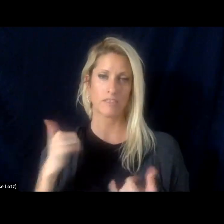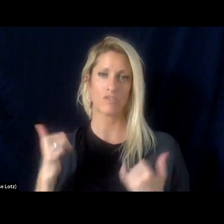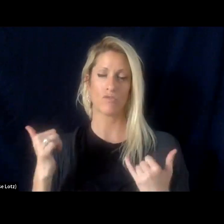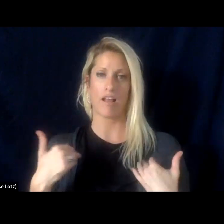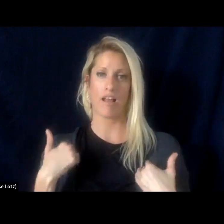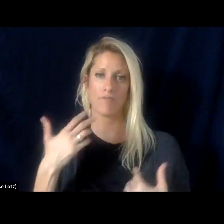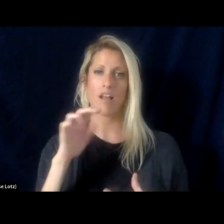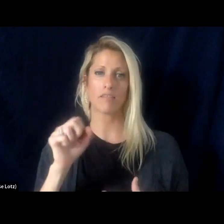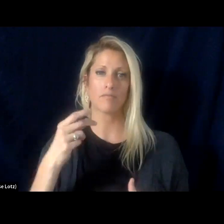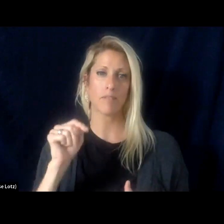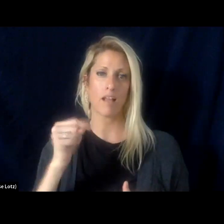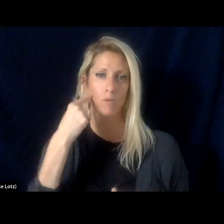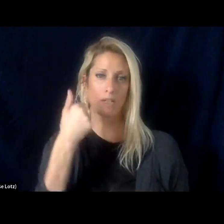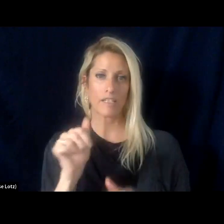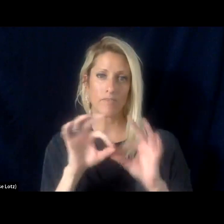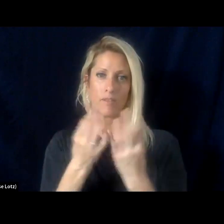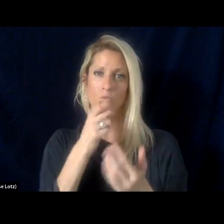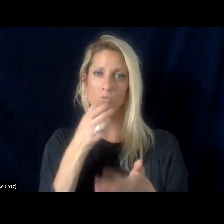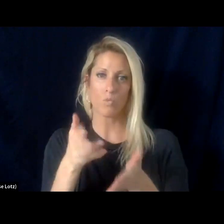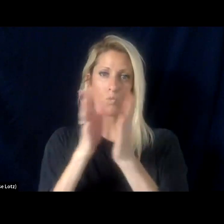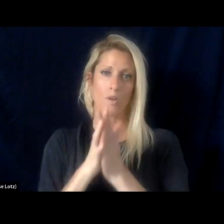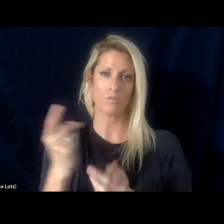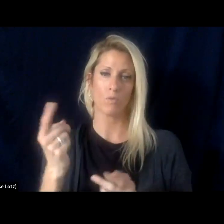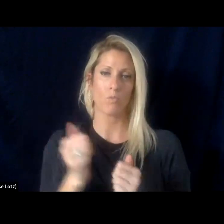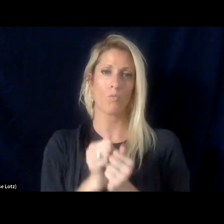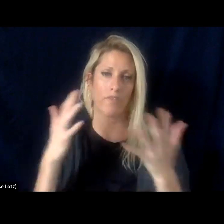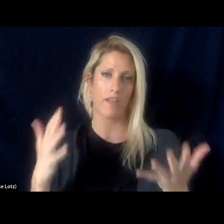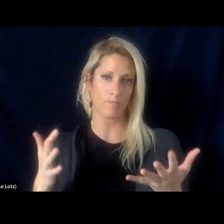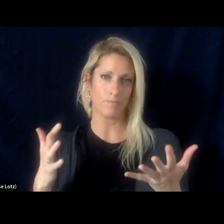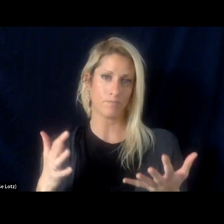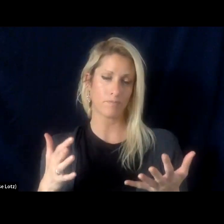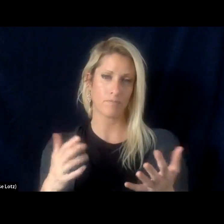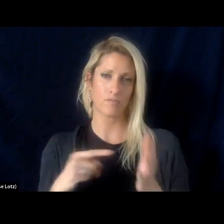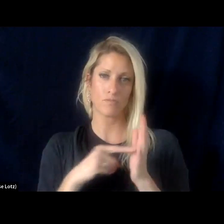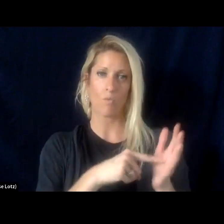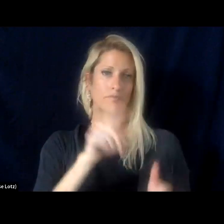hotspots to any family that requests one without demonstrating a need. They do not need to